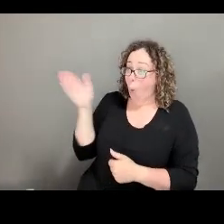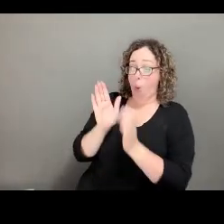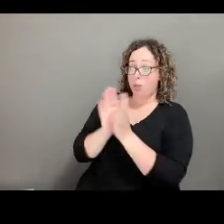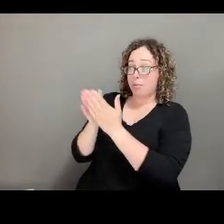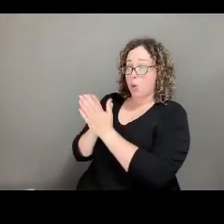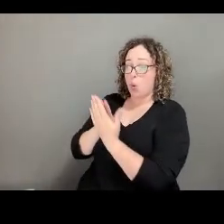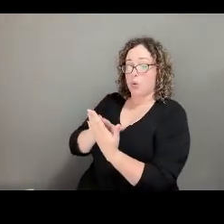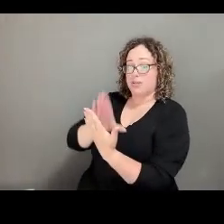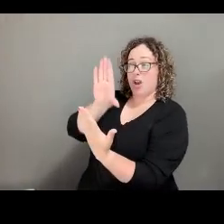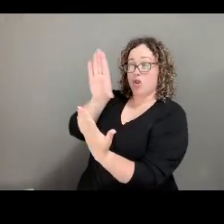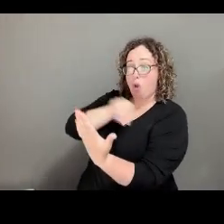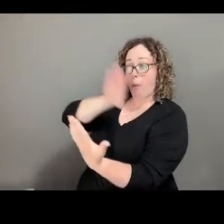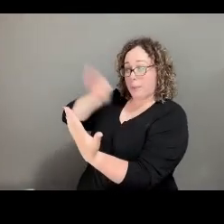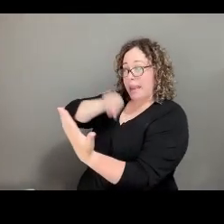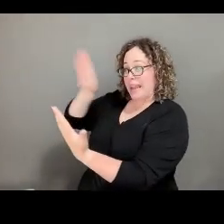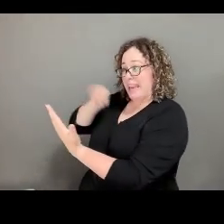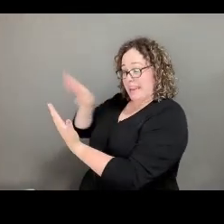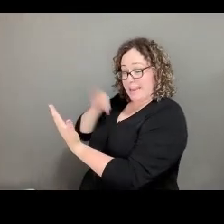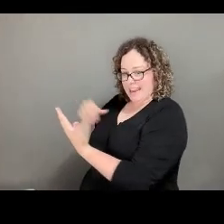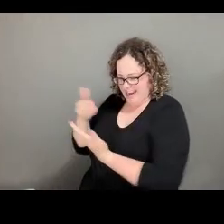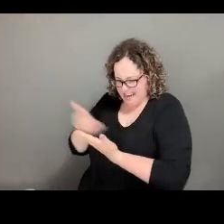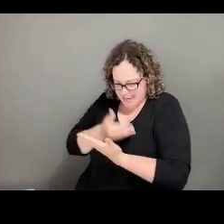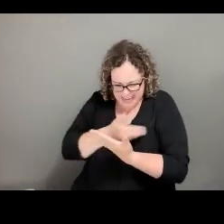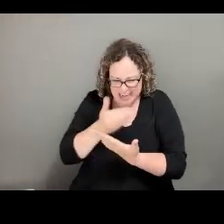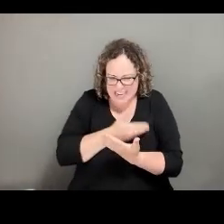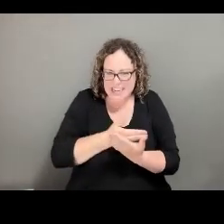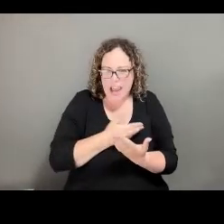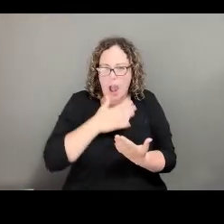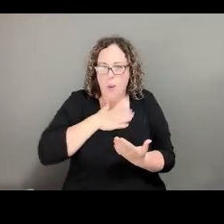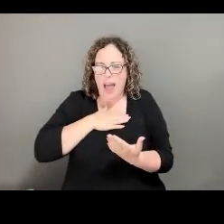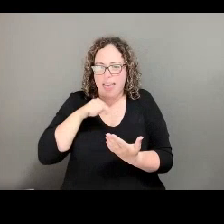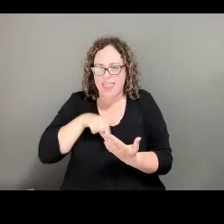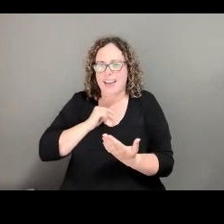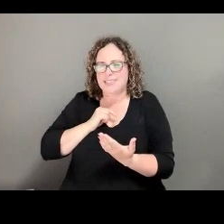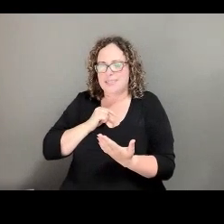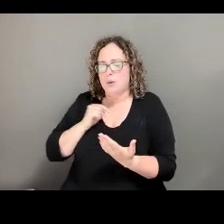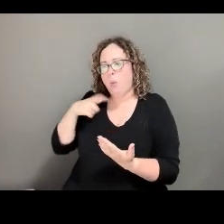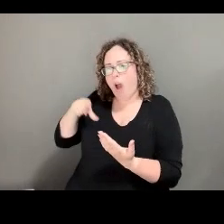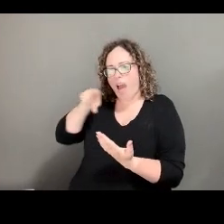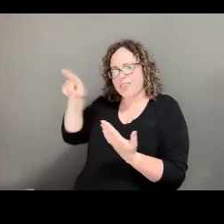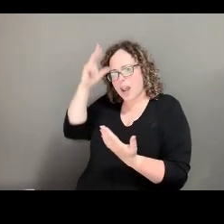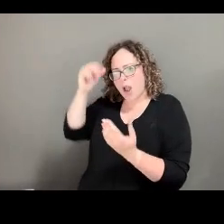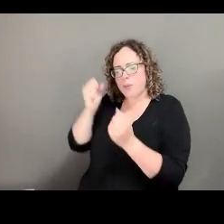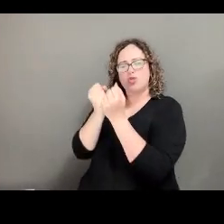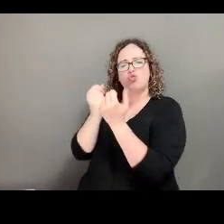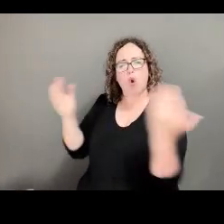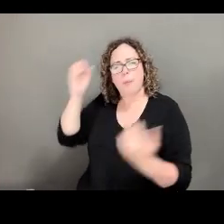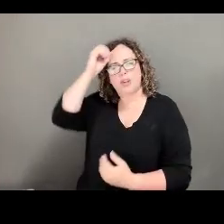in the library at that time, because there is so much knowledge that would be in there that science all sorts of discoveries and stuff,